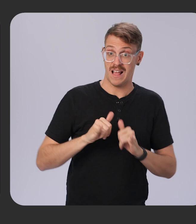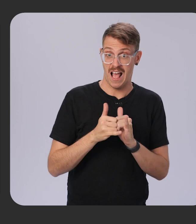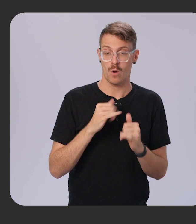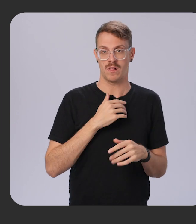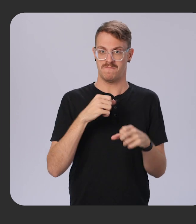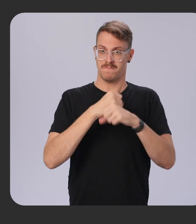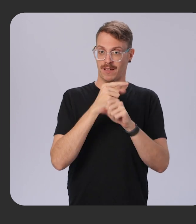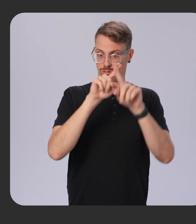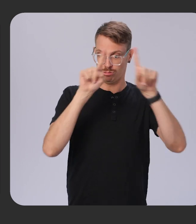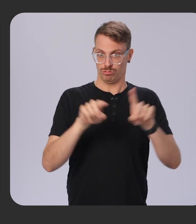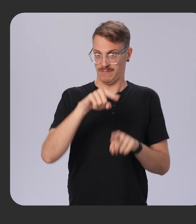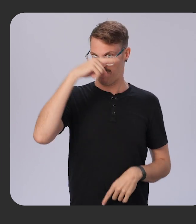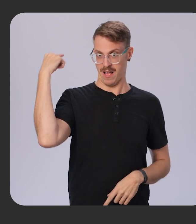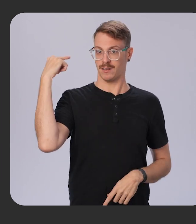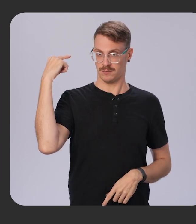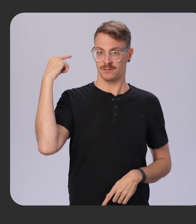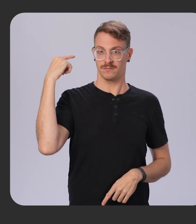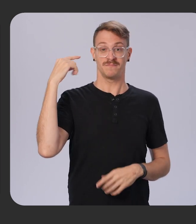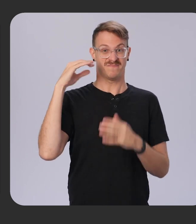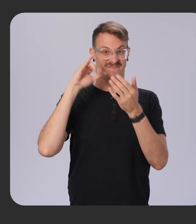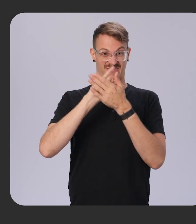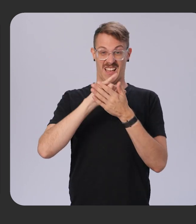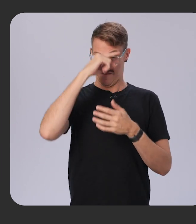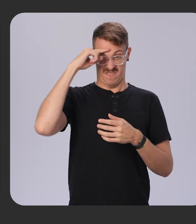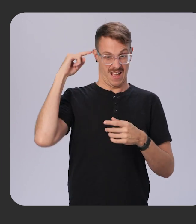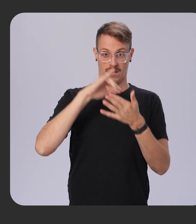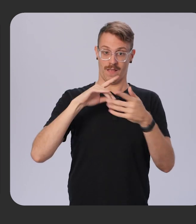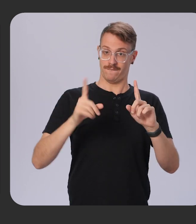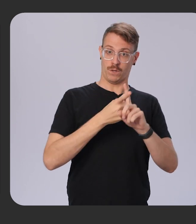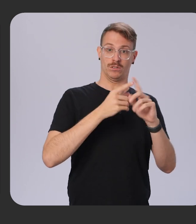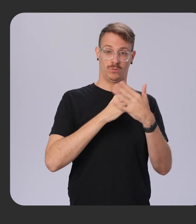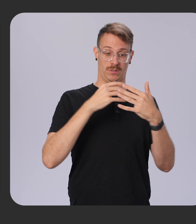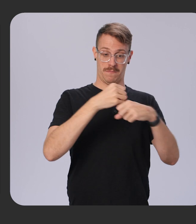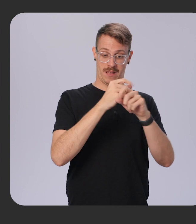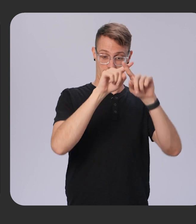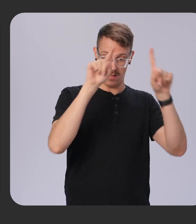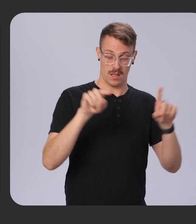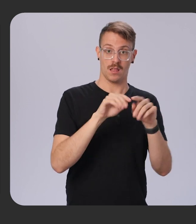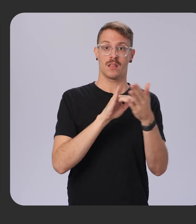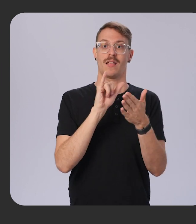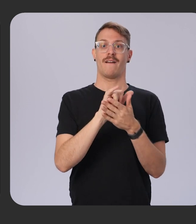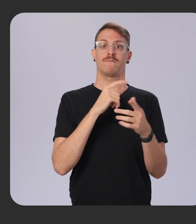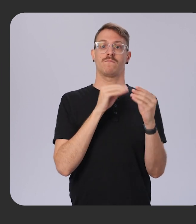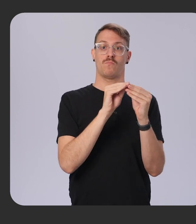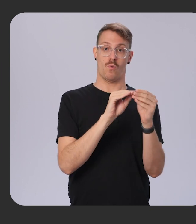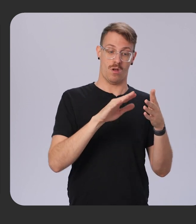This experiment resulted in faster initialization and a further reduction in the amount of times motion tracking